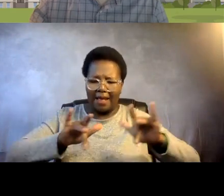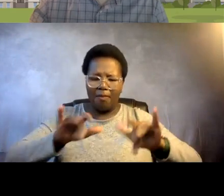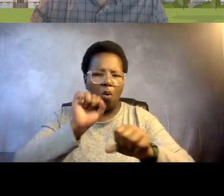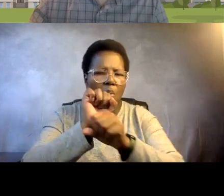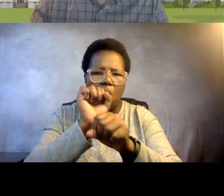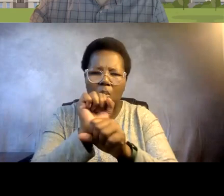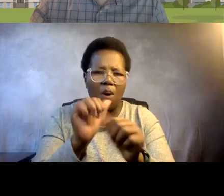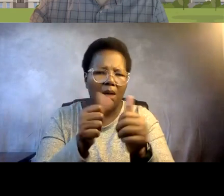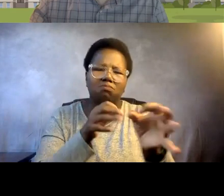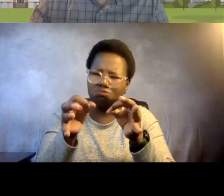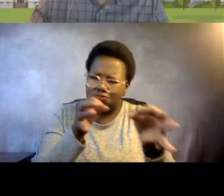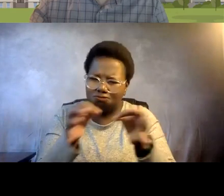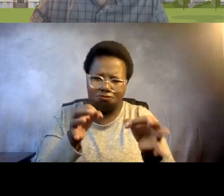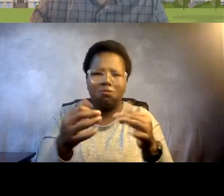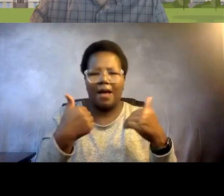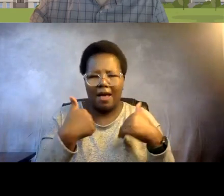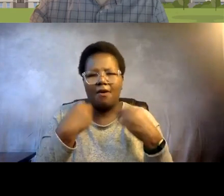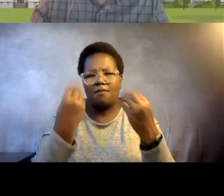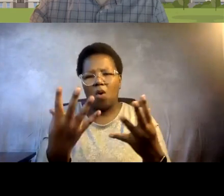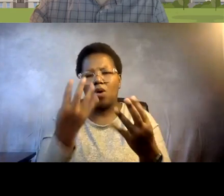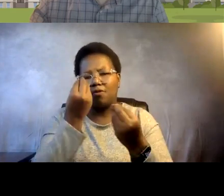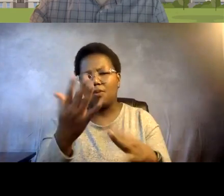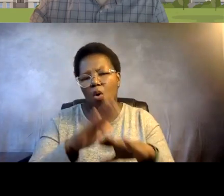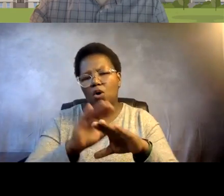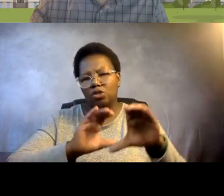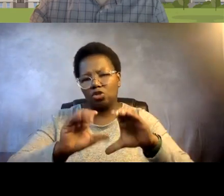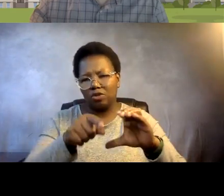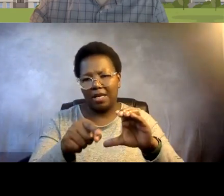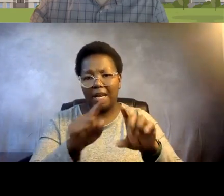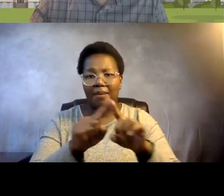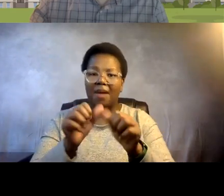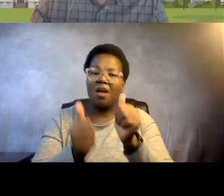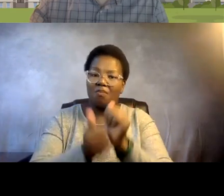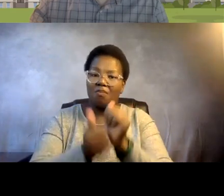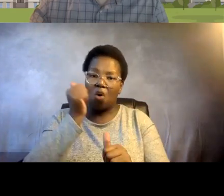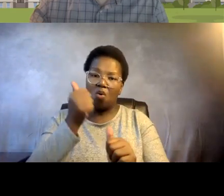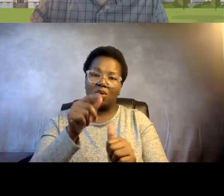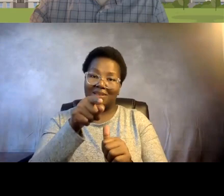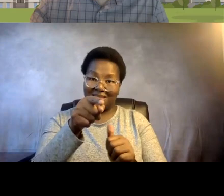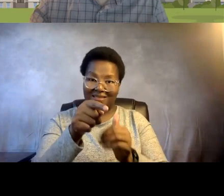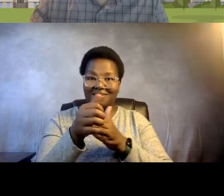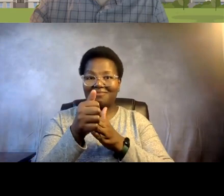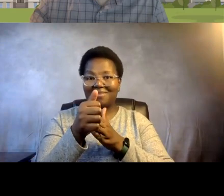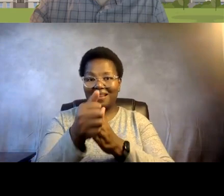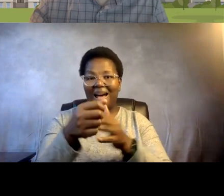reference that I use the most, this Authoring Practices Guide. Another reason evaluating ARIA